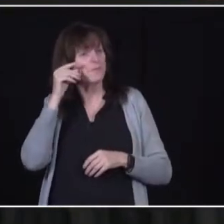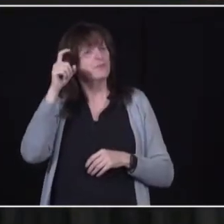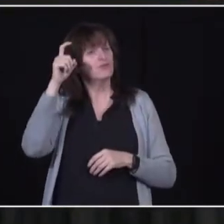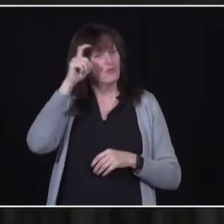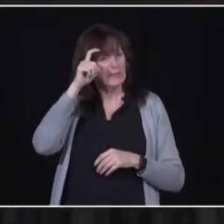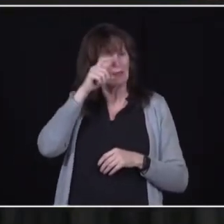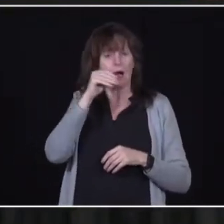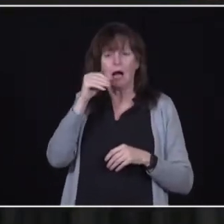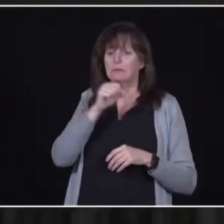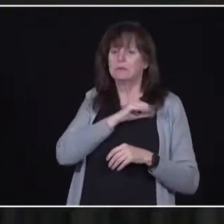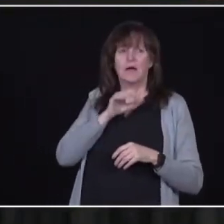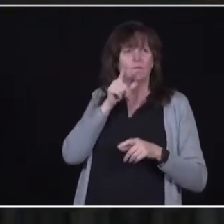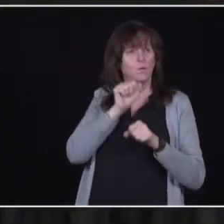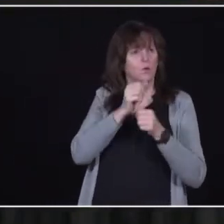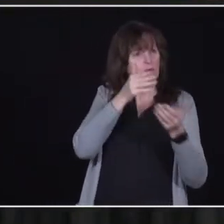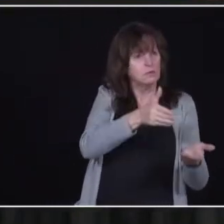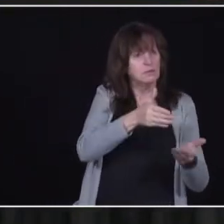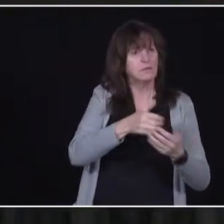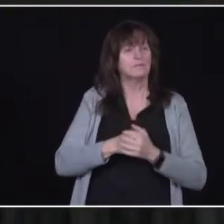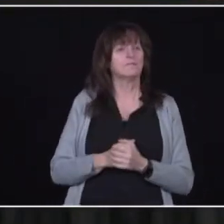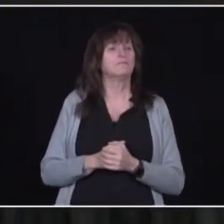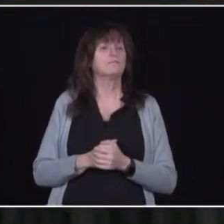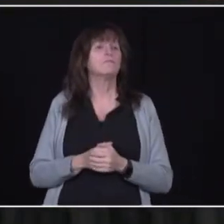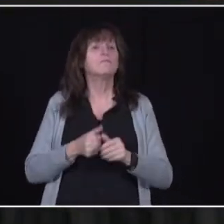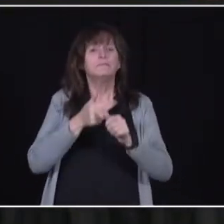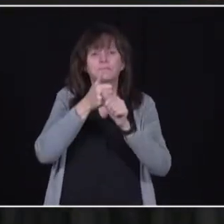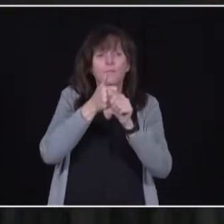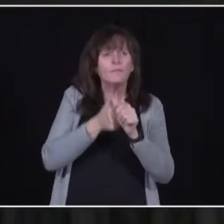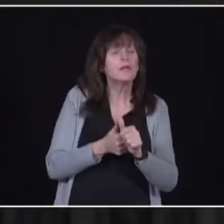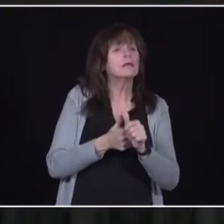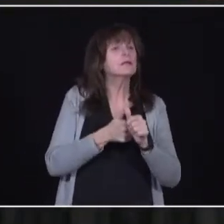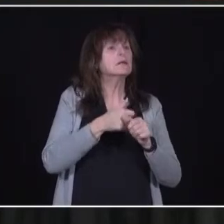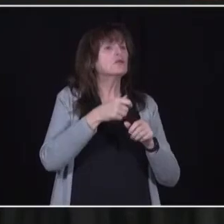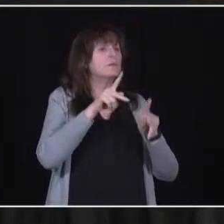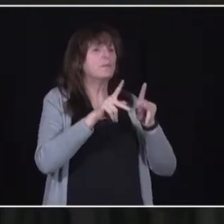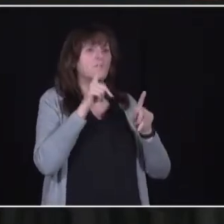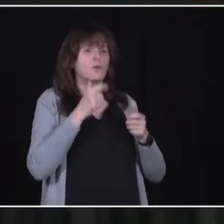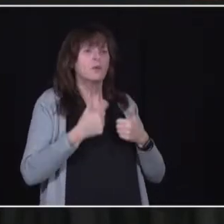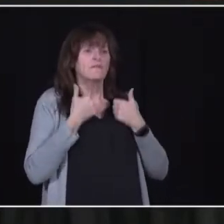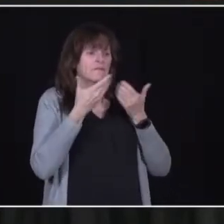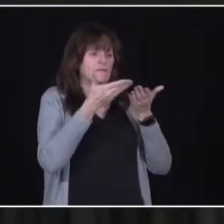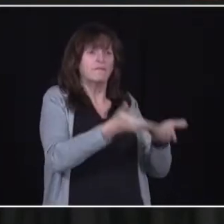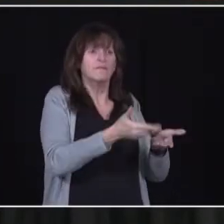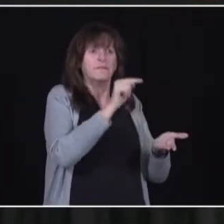Every resident and staff person and every one of our long-term care homes who wanted a vaccine